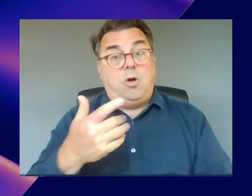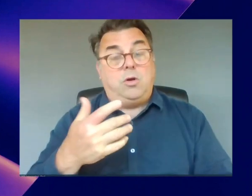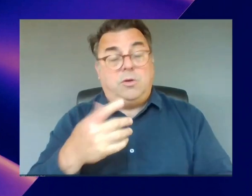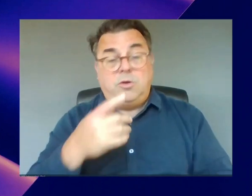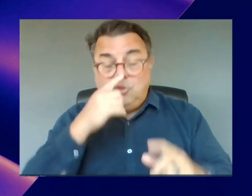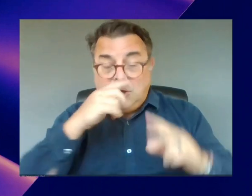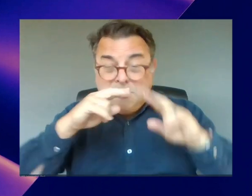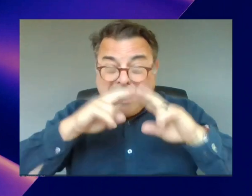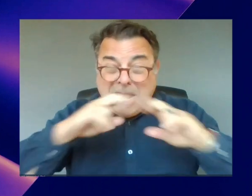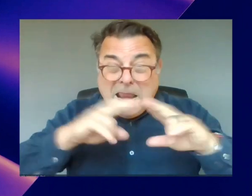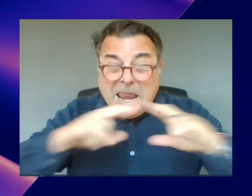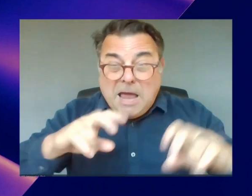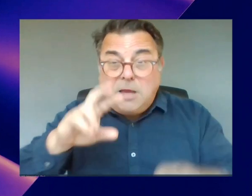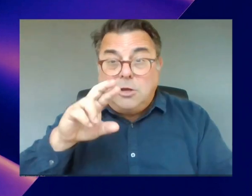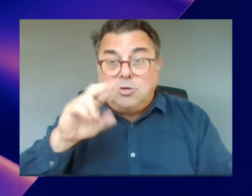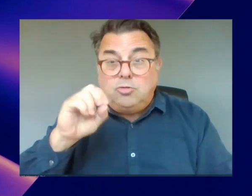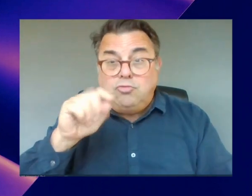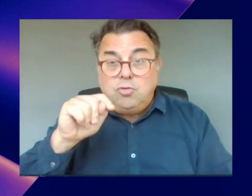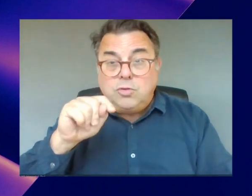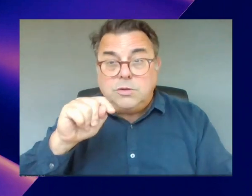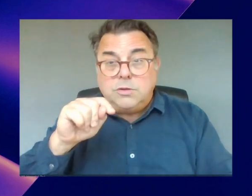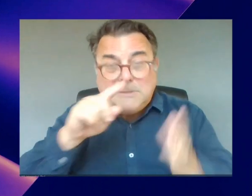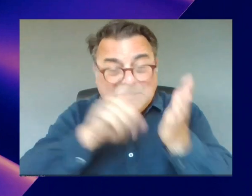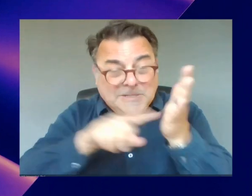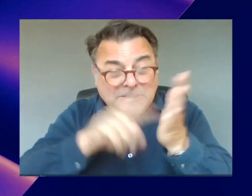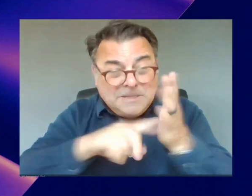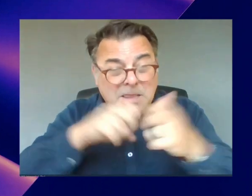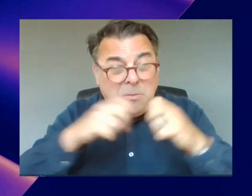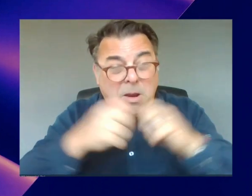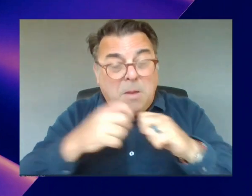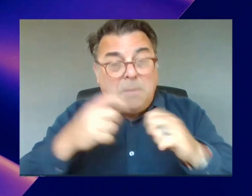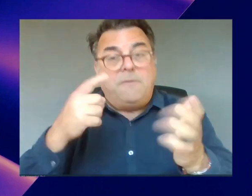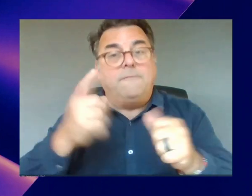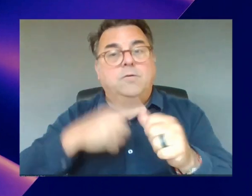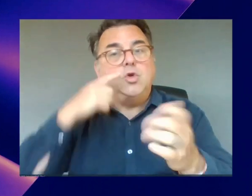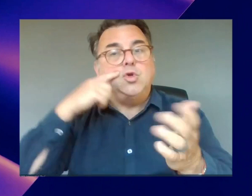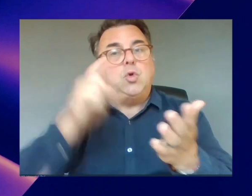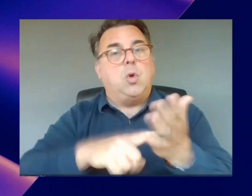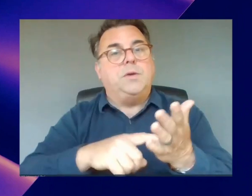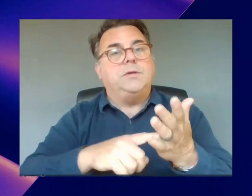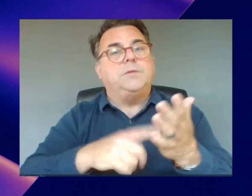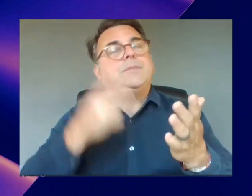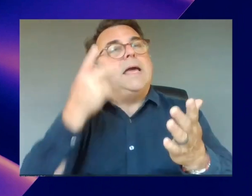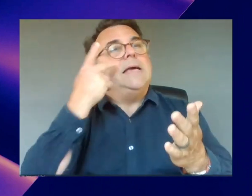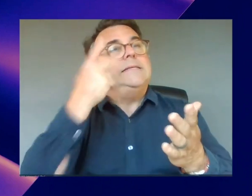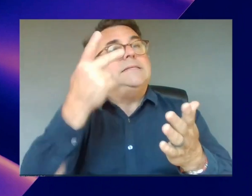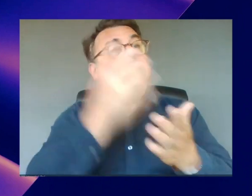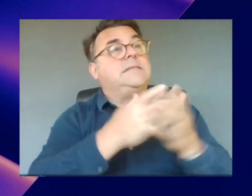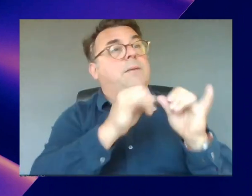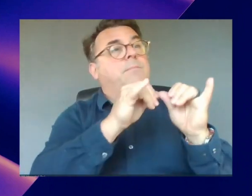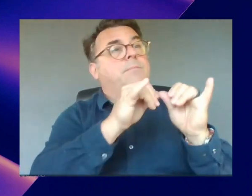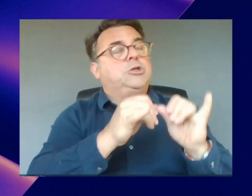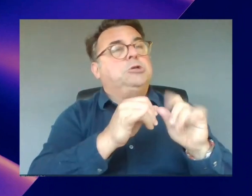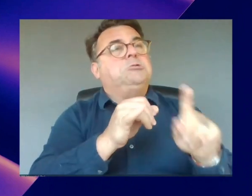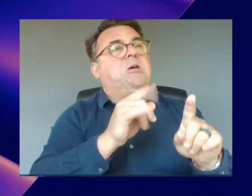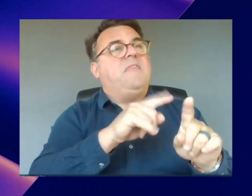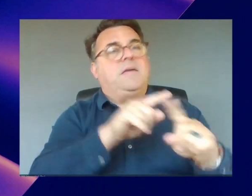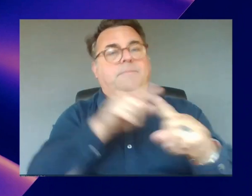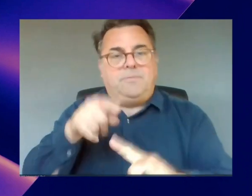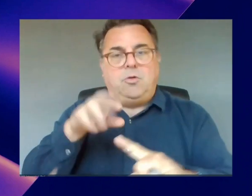the first thing they wanna look at is to see, right, I see certain metrics as pointing me towards a certain root cause, what are the logs saying?